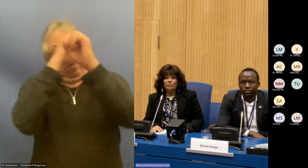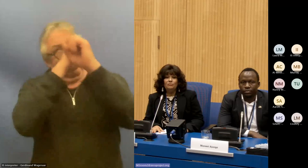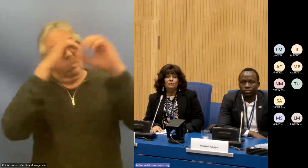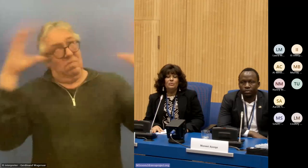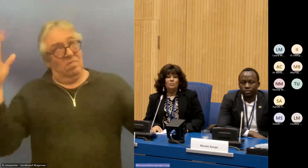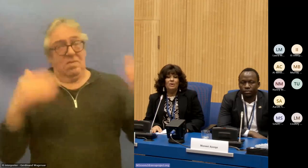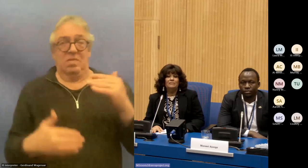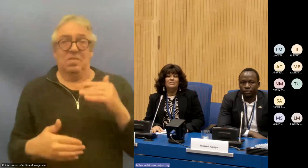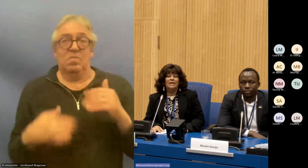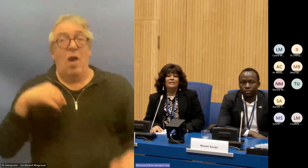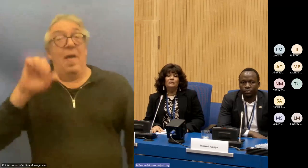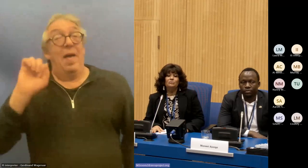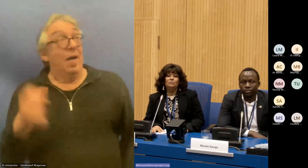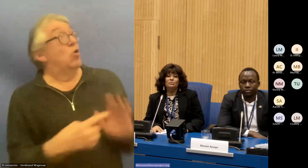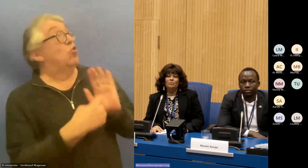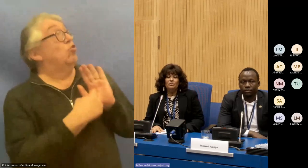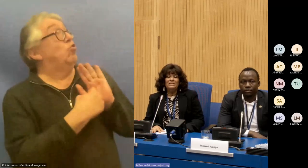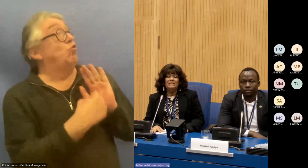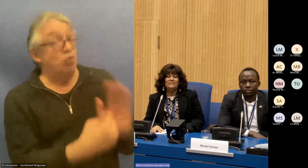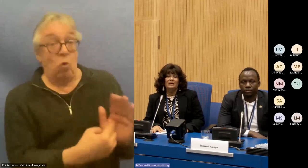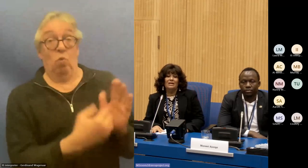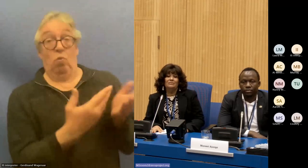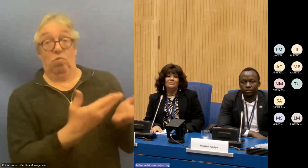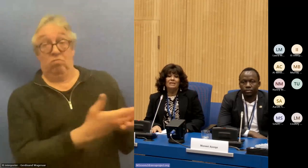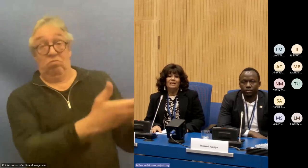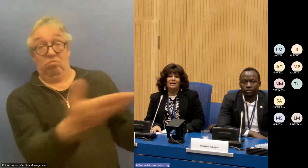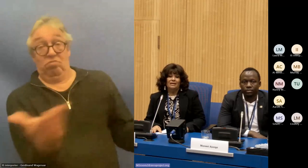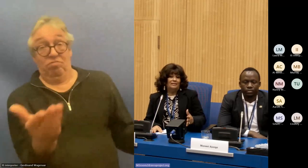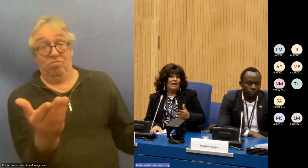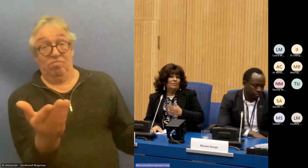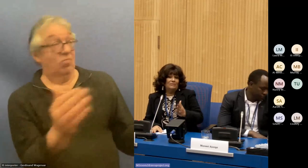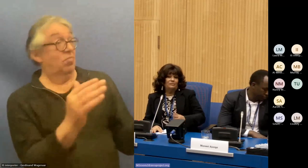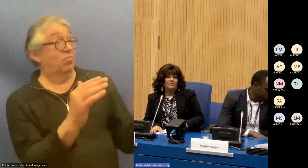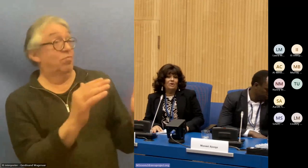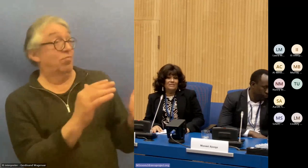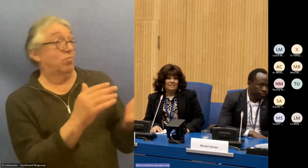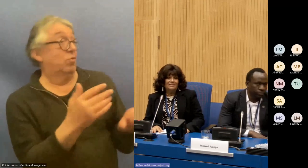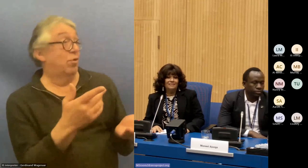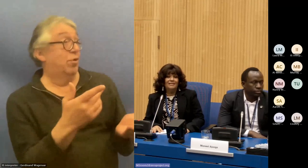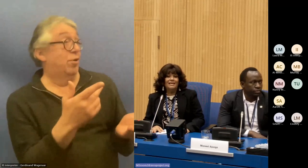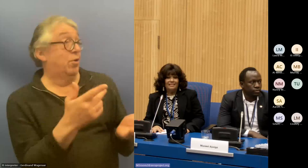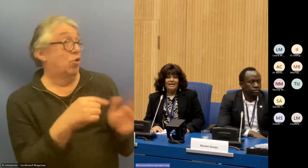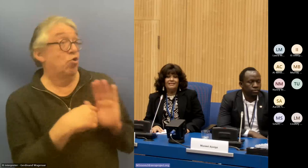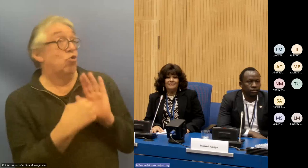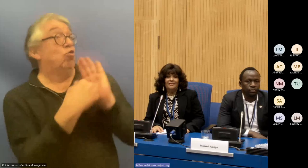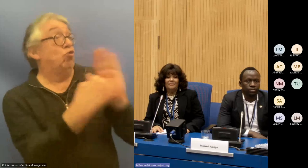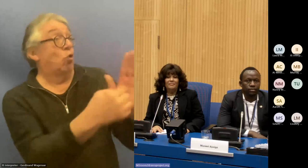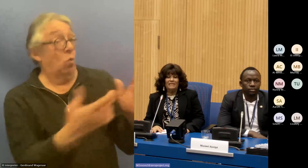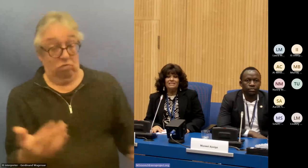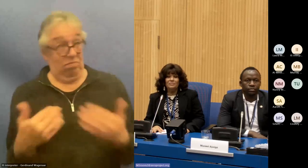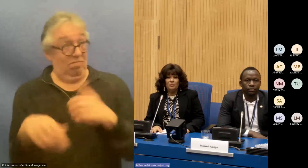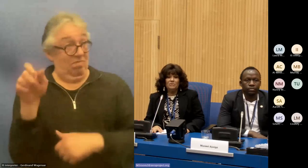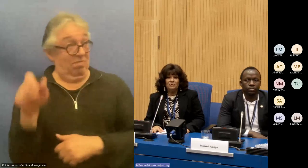prove to the world and to communities around our different continents that it is important